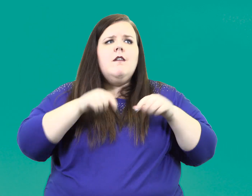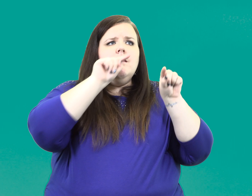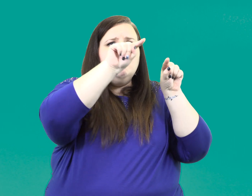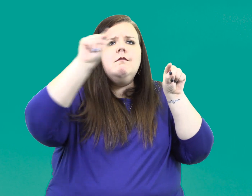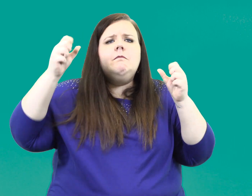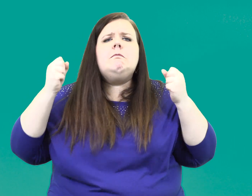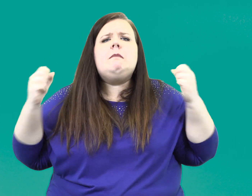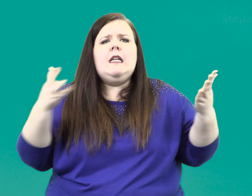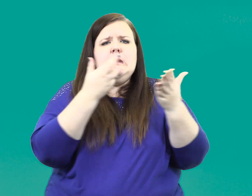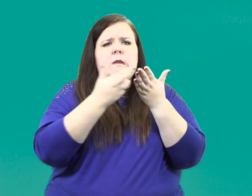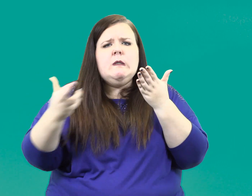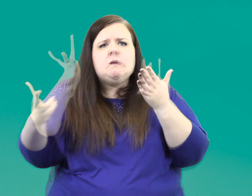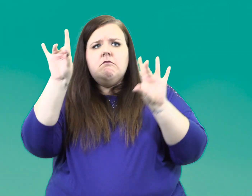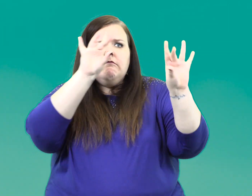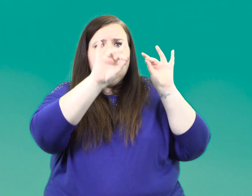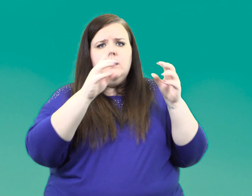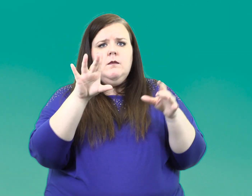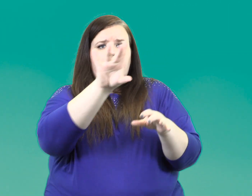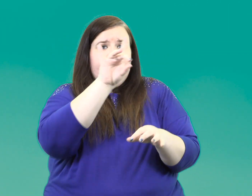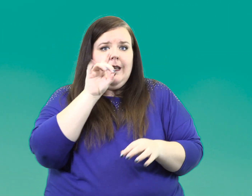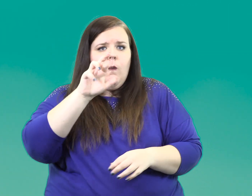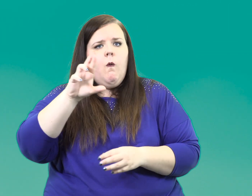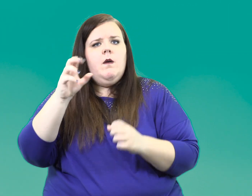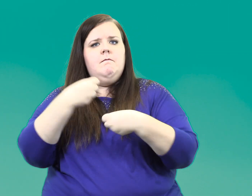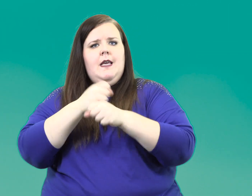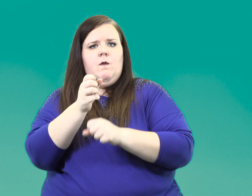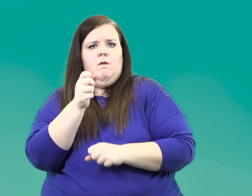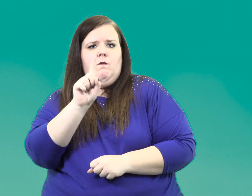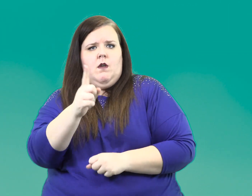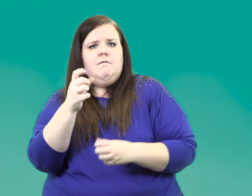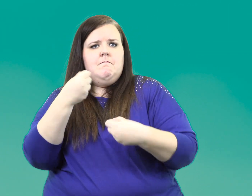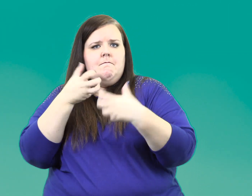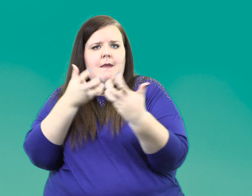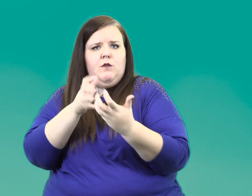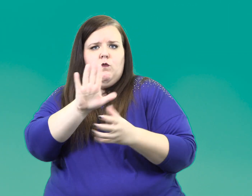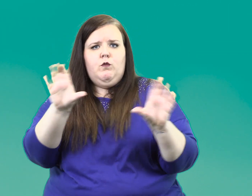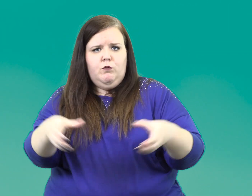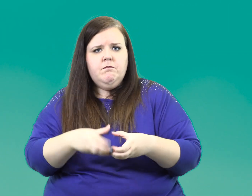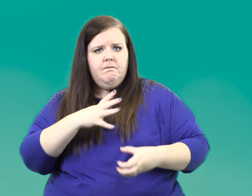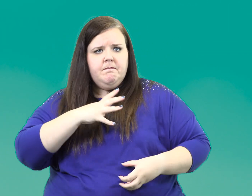There are many resources to choose from or you can make one that matches your group.